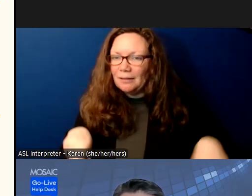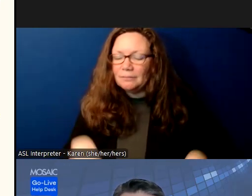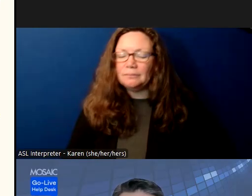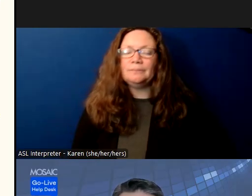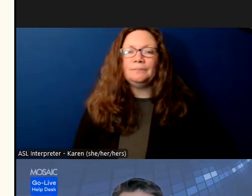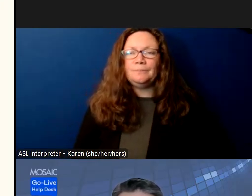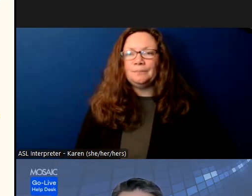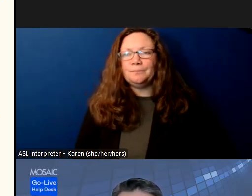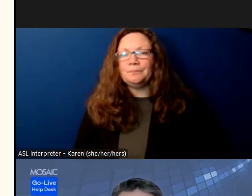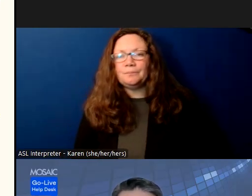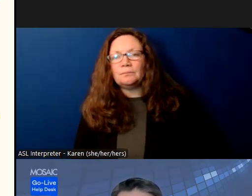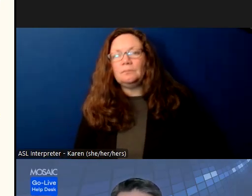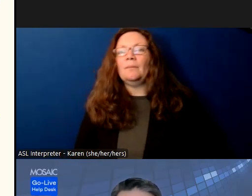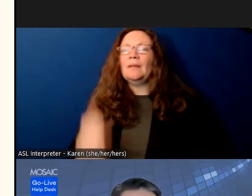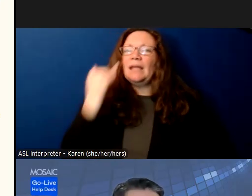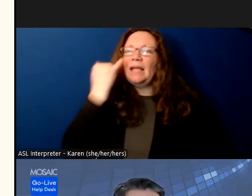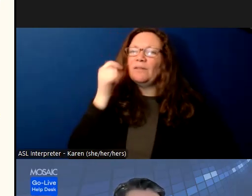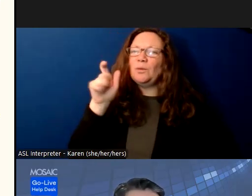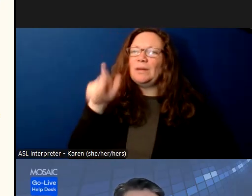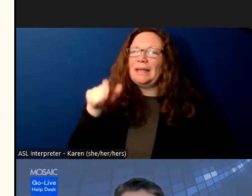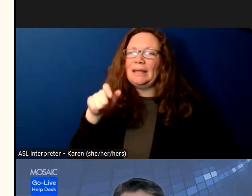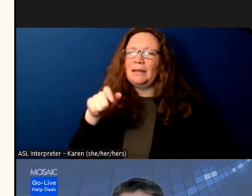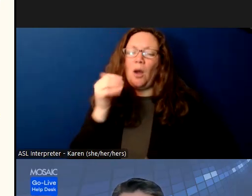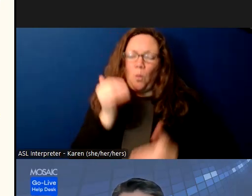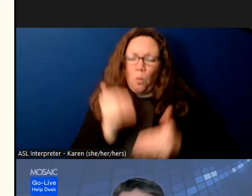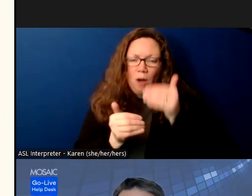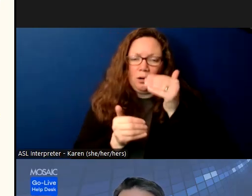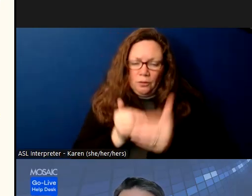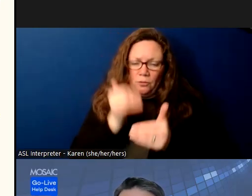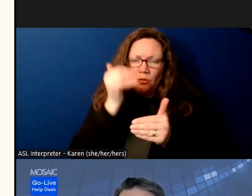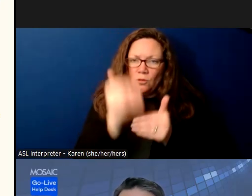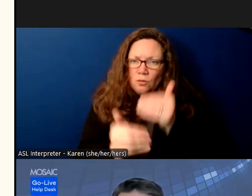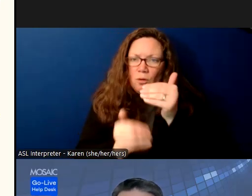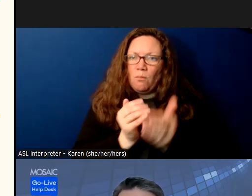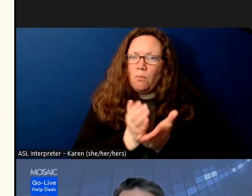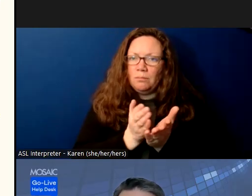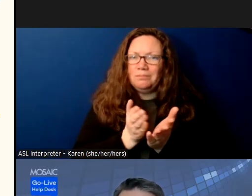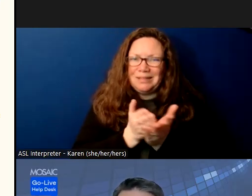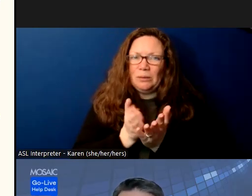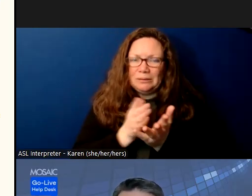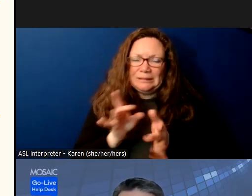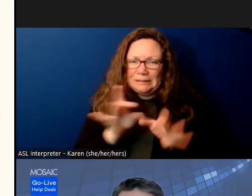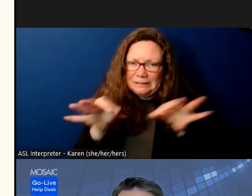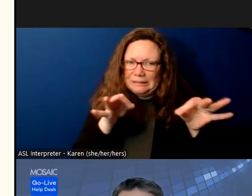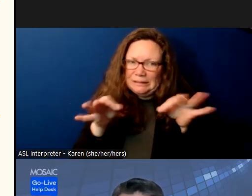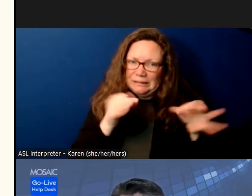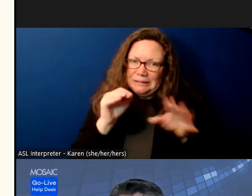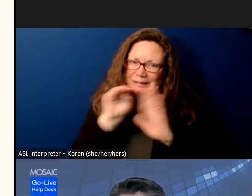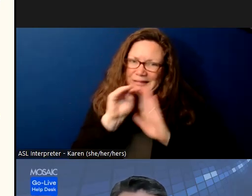we can set that up through the mosaic portal for mosaic or like helpdesk portal.